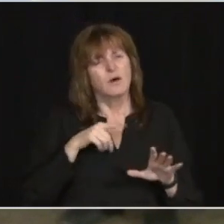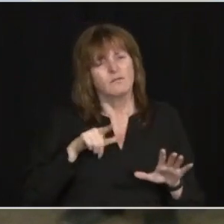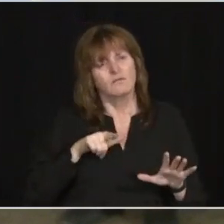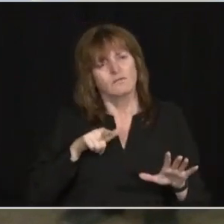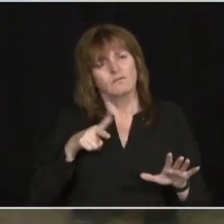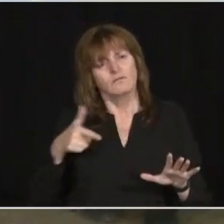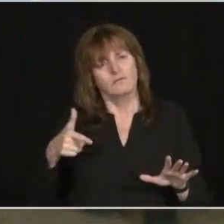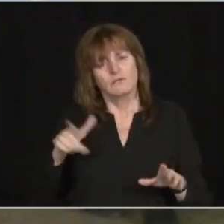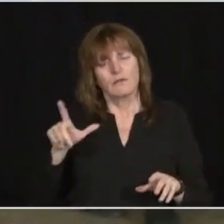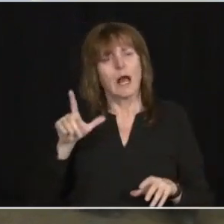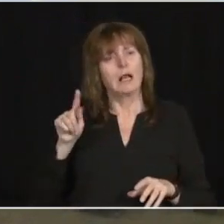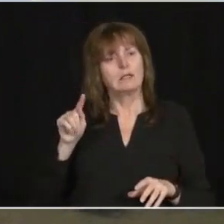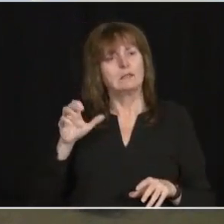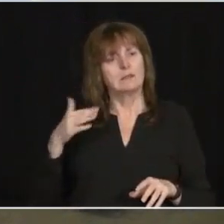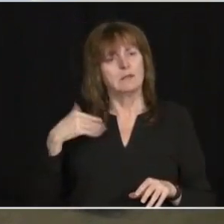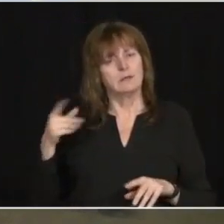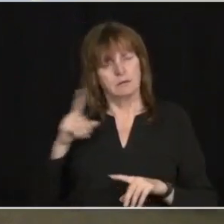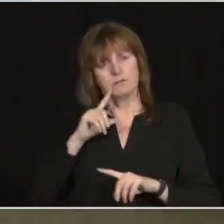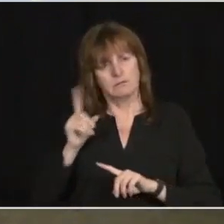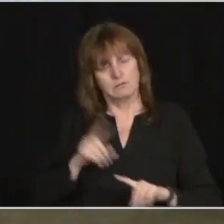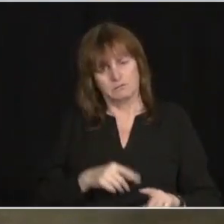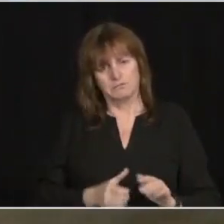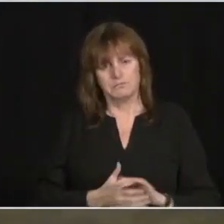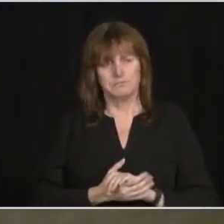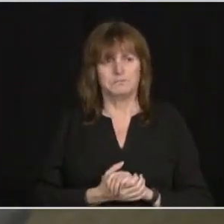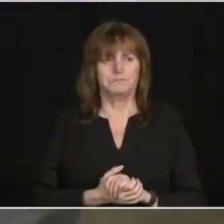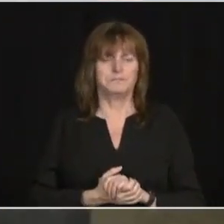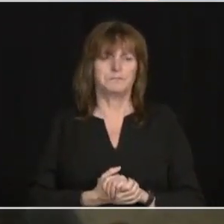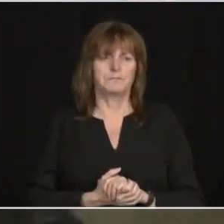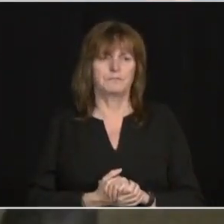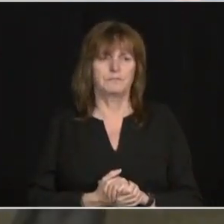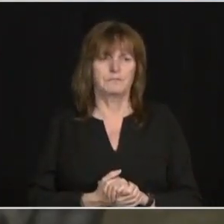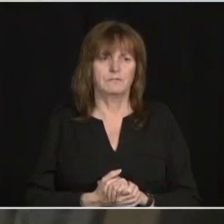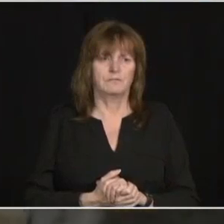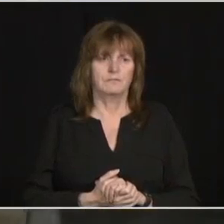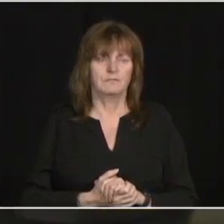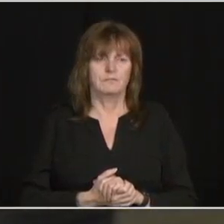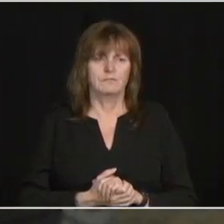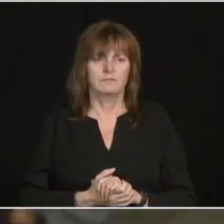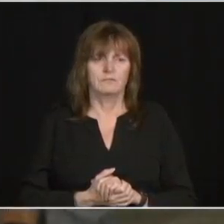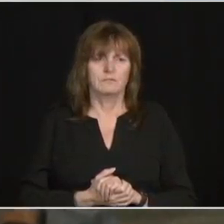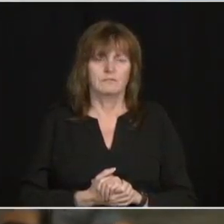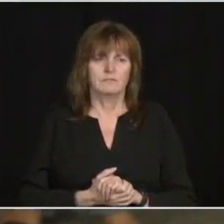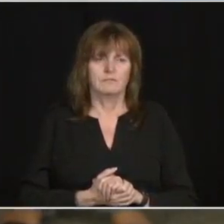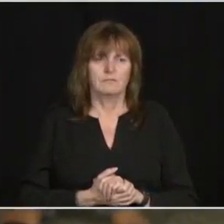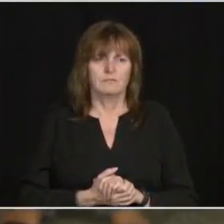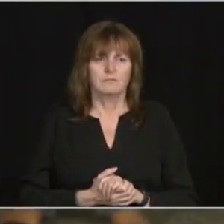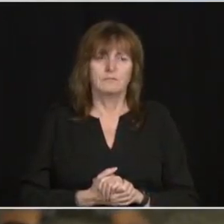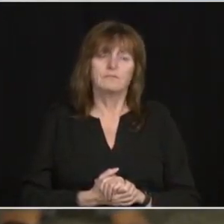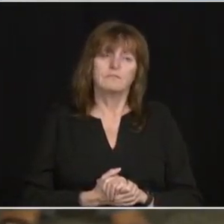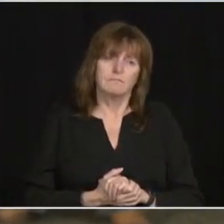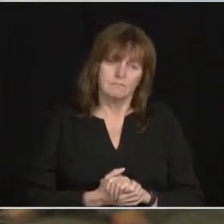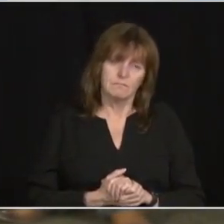answer the rest. MINISTER MERRILEE Thank you. My